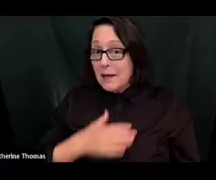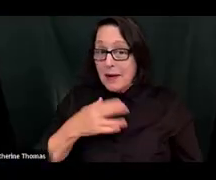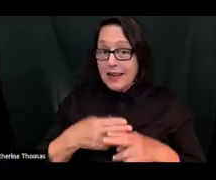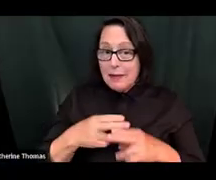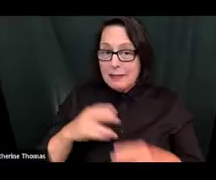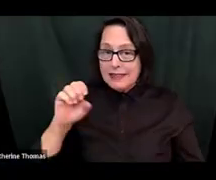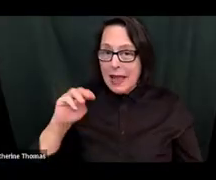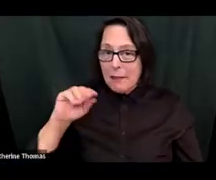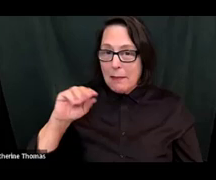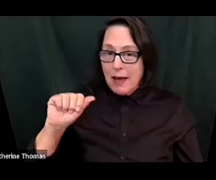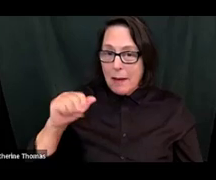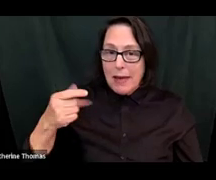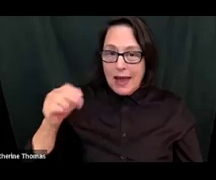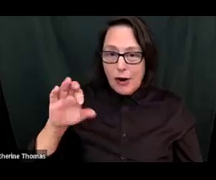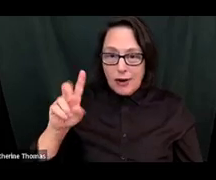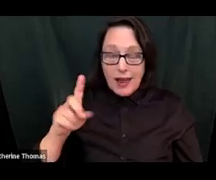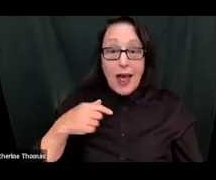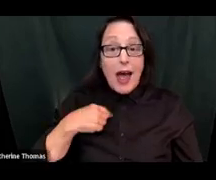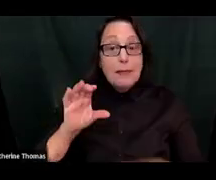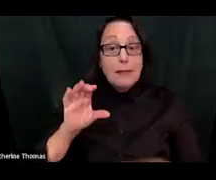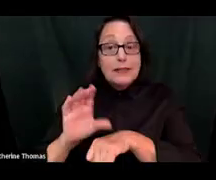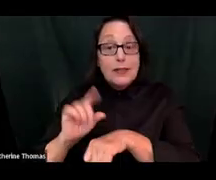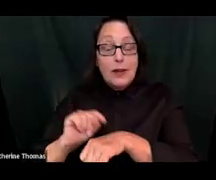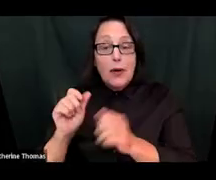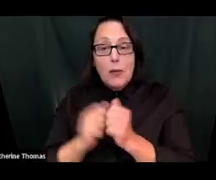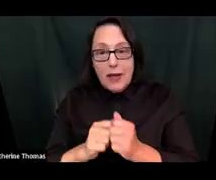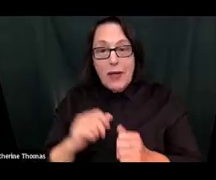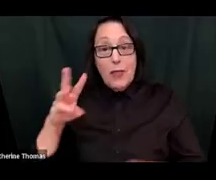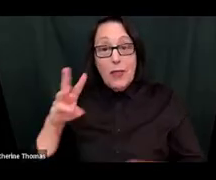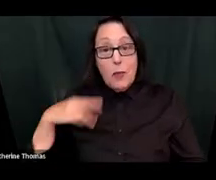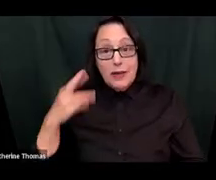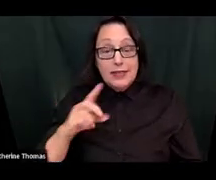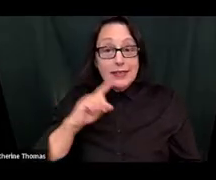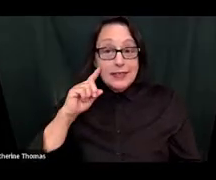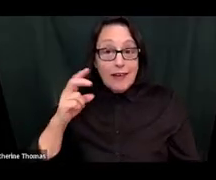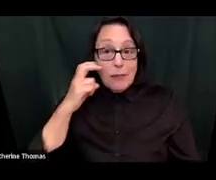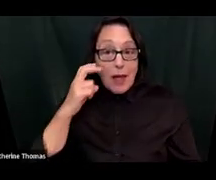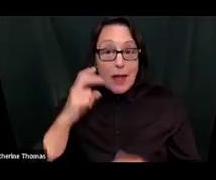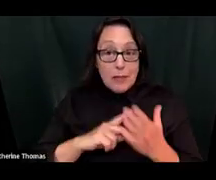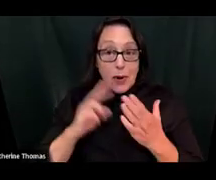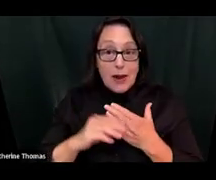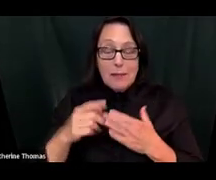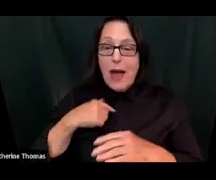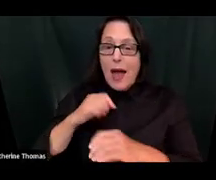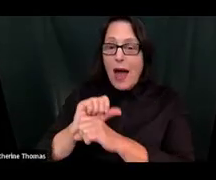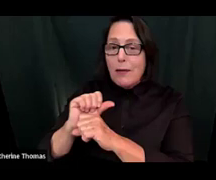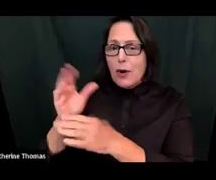My name is Emma Packard and I am a consultant with the Washington Deafblind Program. I work part-time